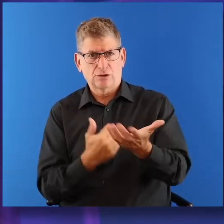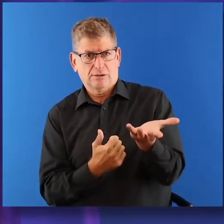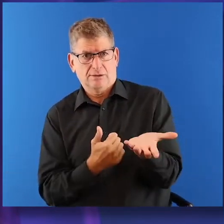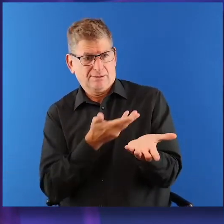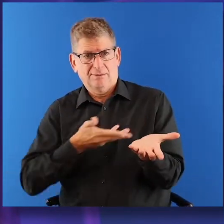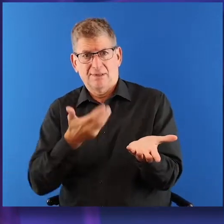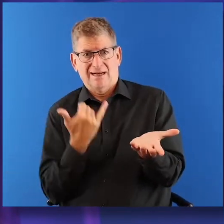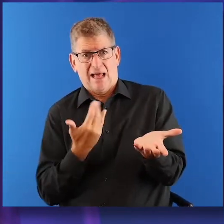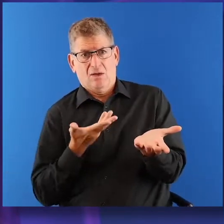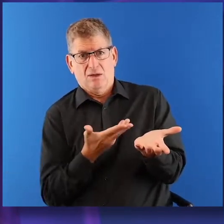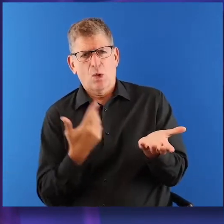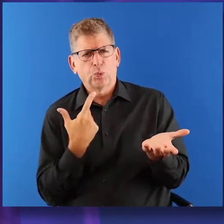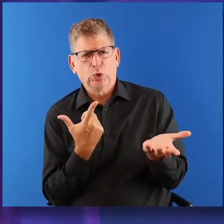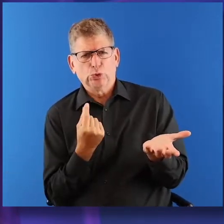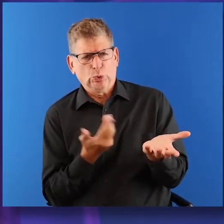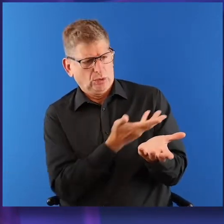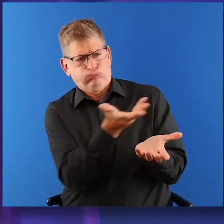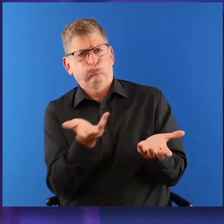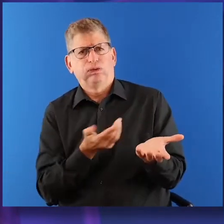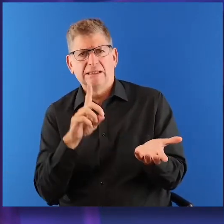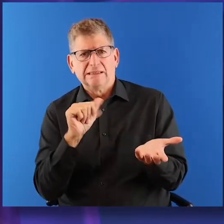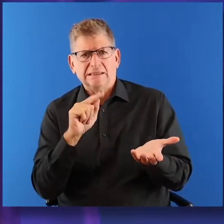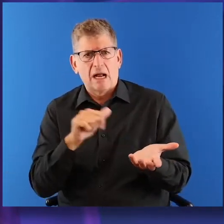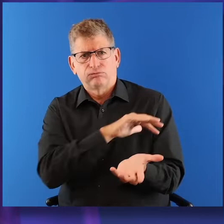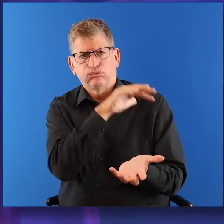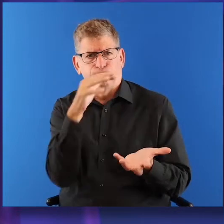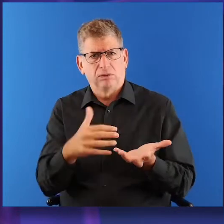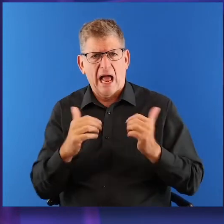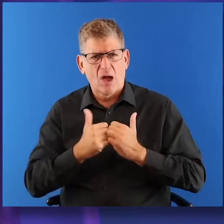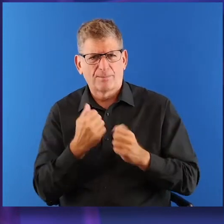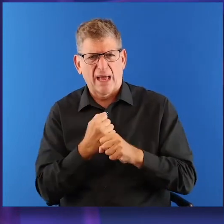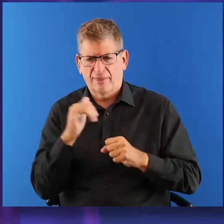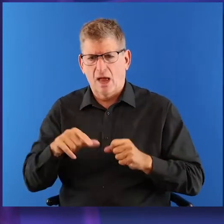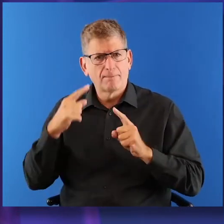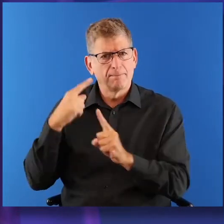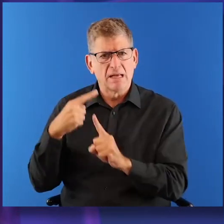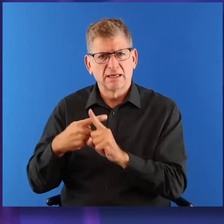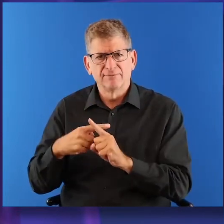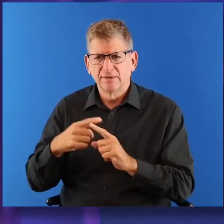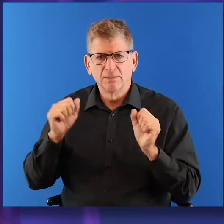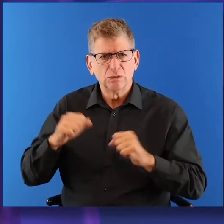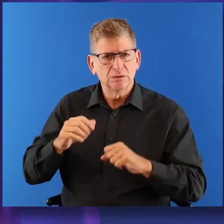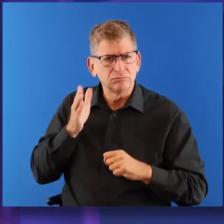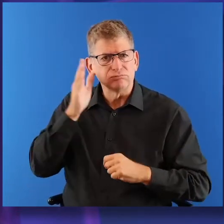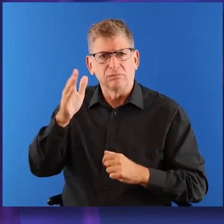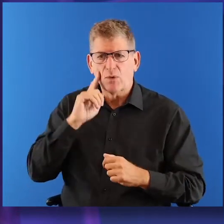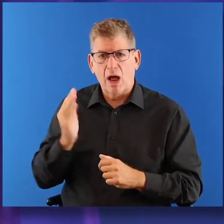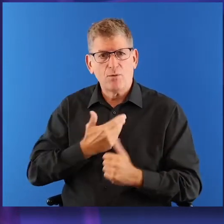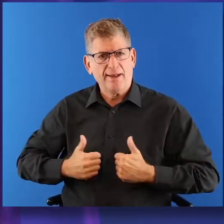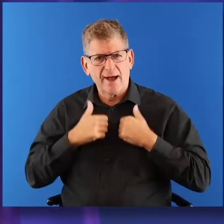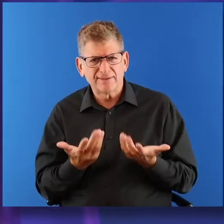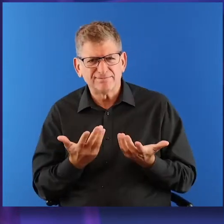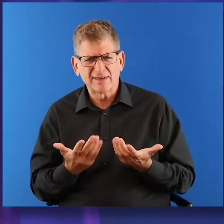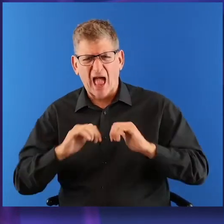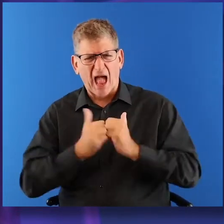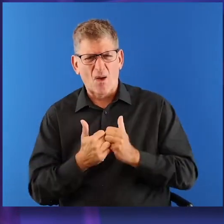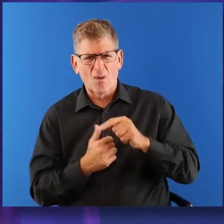reality in all of our lives? How can we combine this data with technologies like AI and machine learning to improve human health?